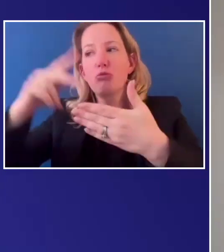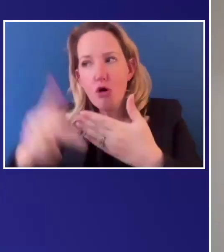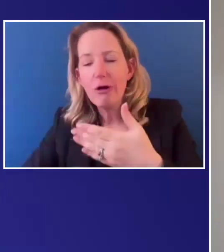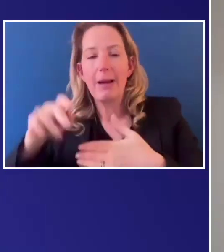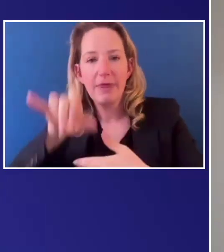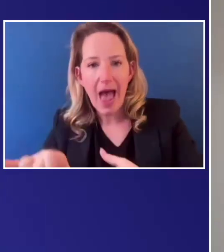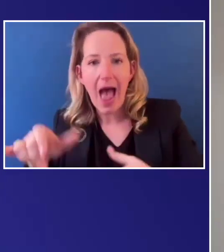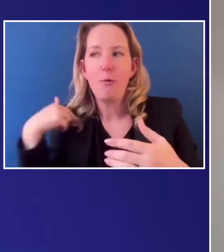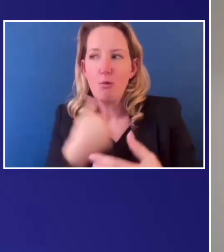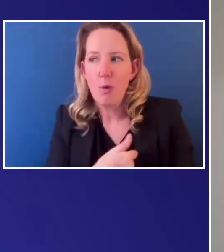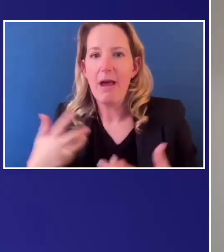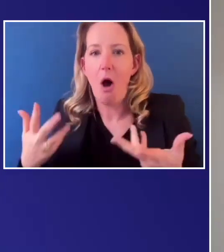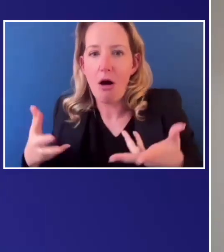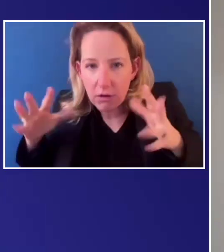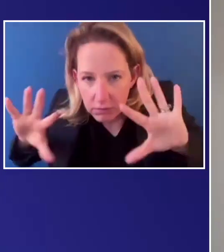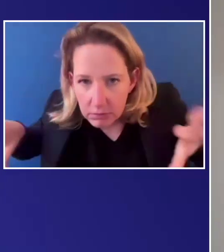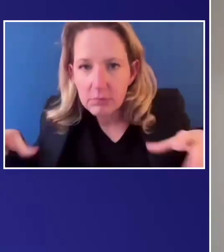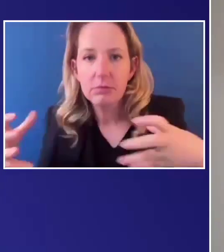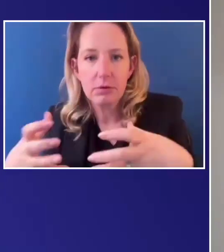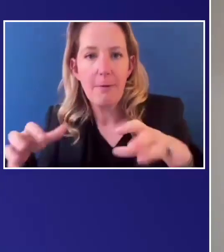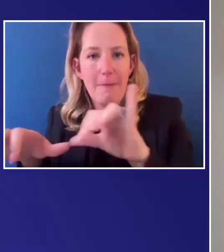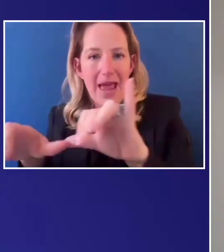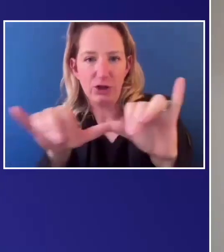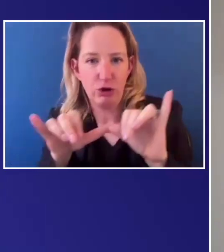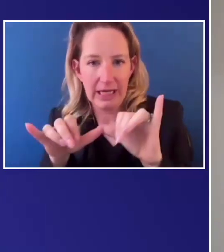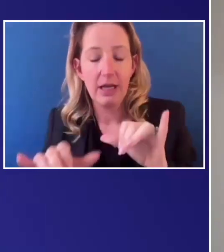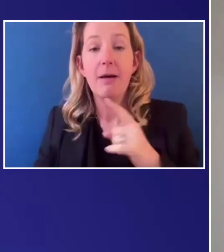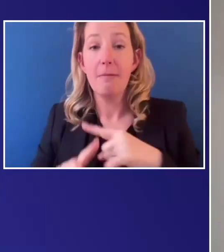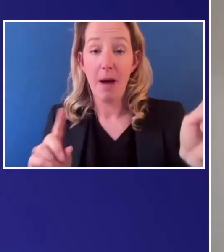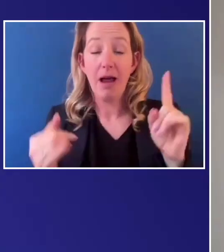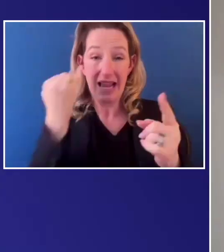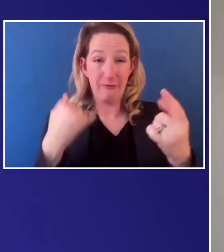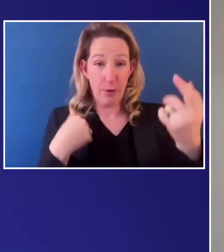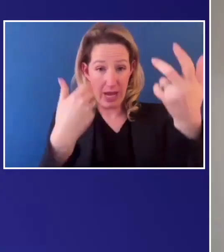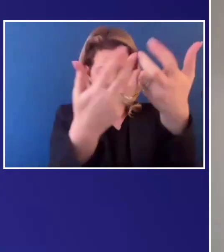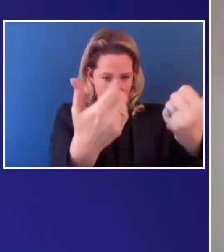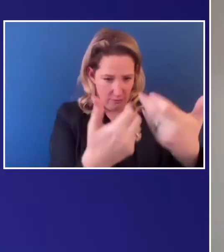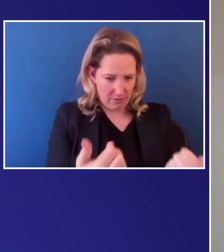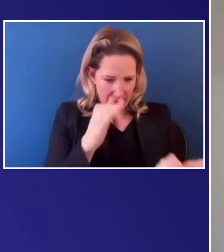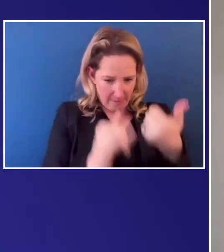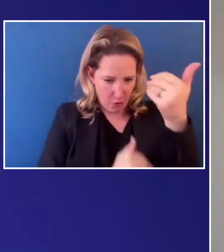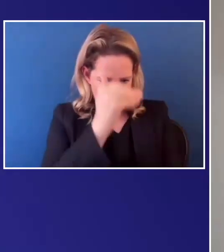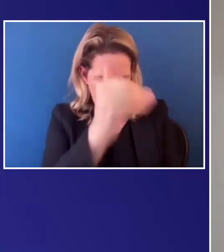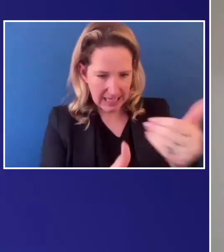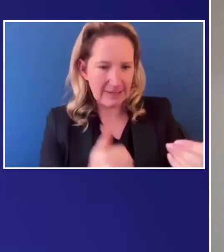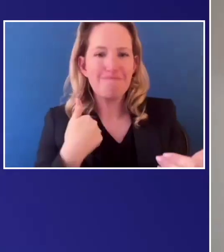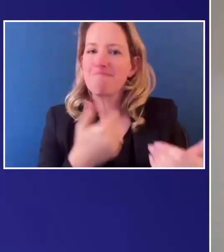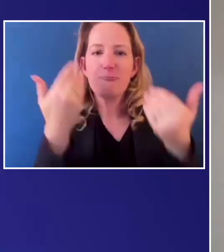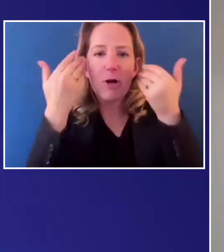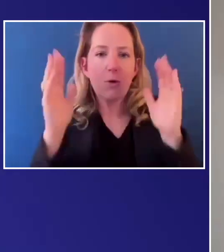at this moment into how the aggregation process would actually change the earnings. So we have very little ability to speak to that specific issue.